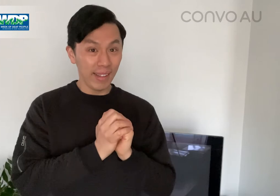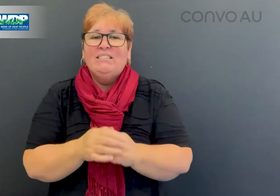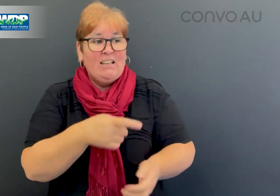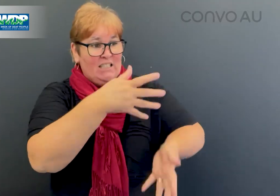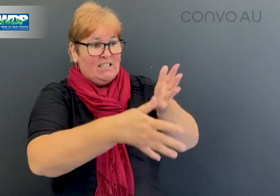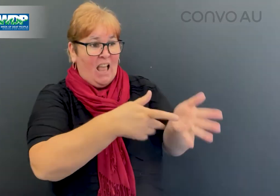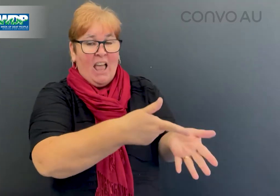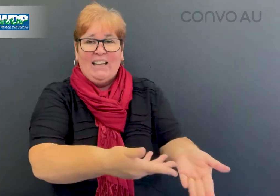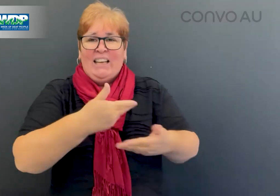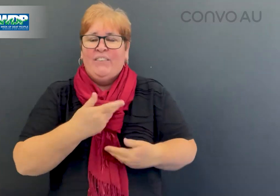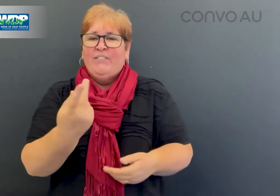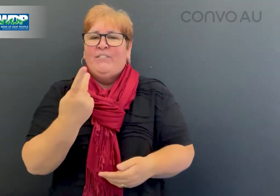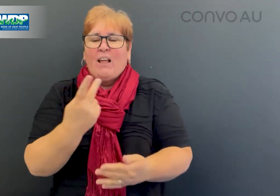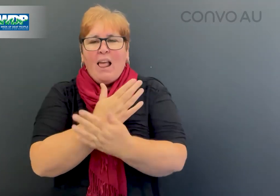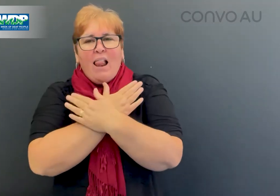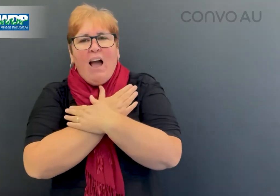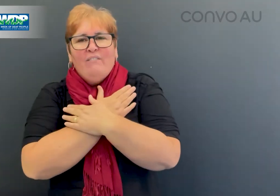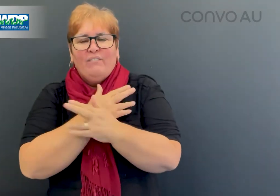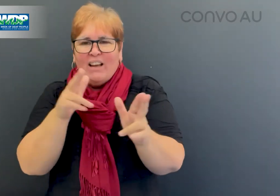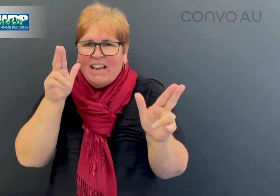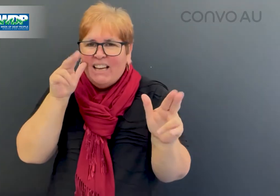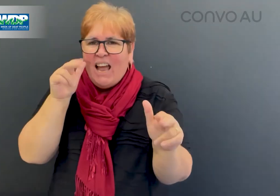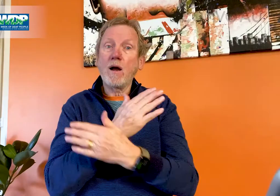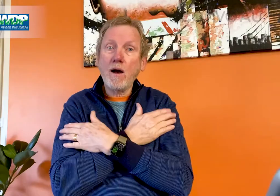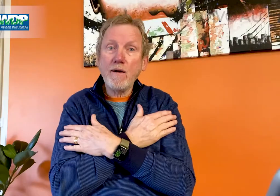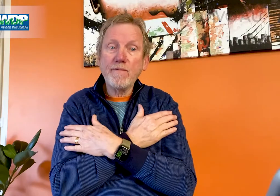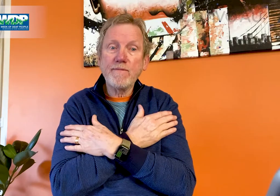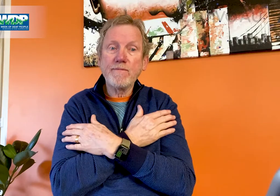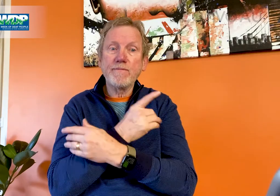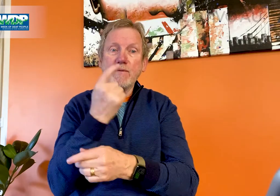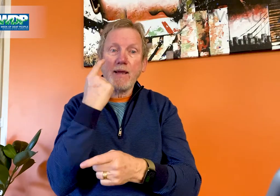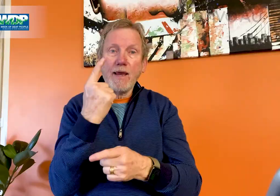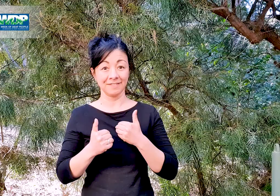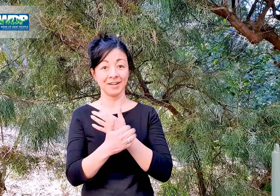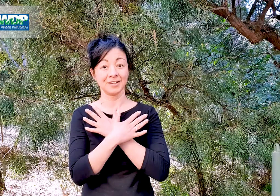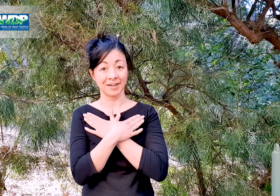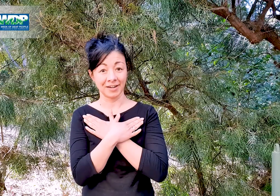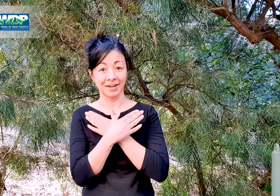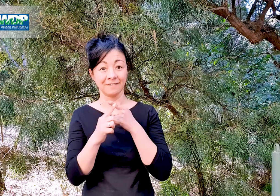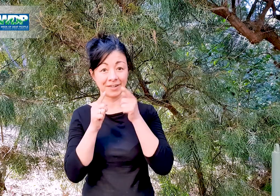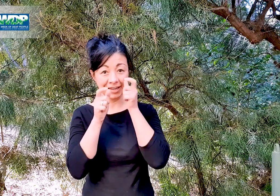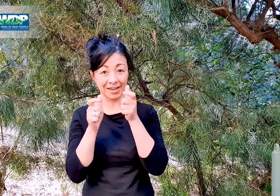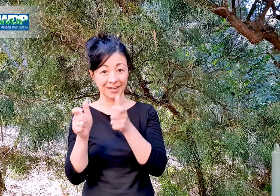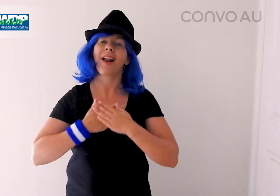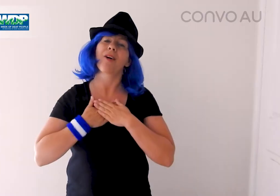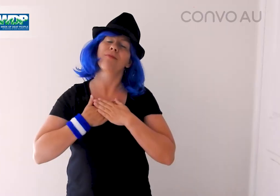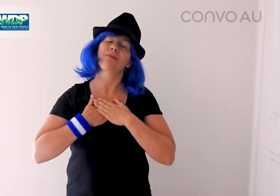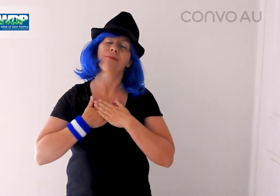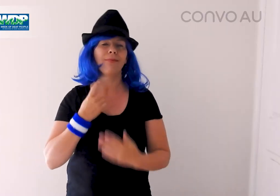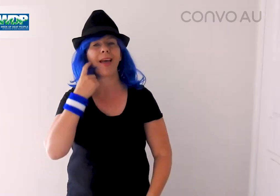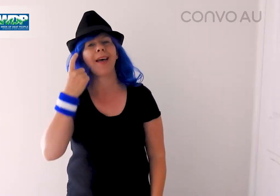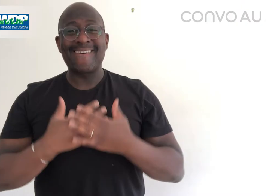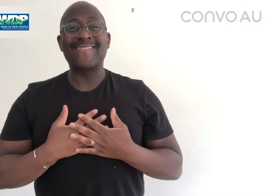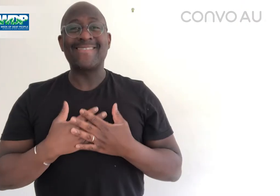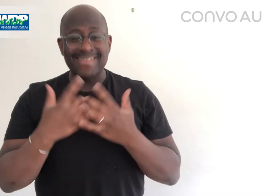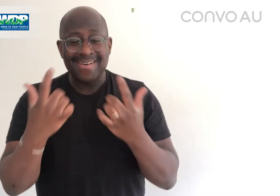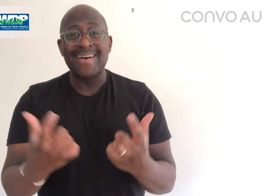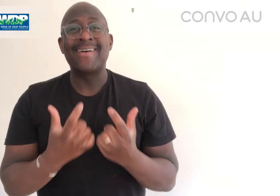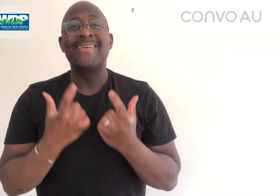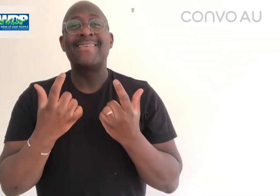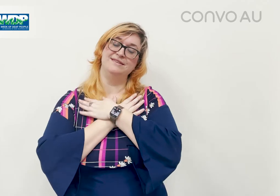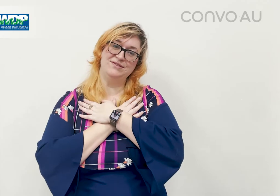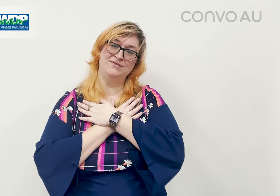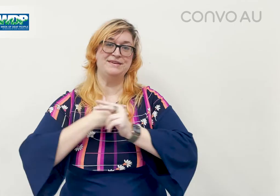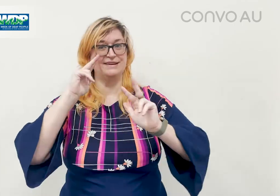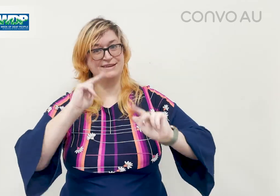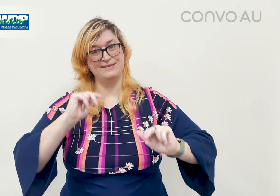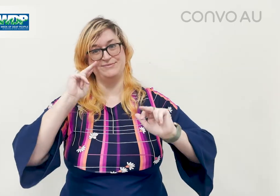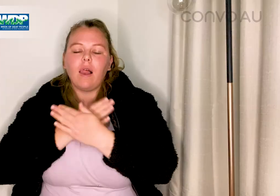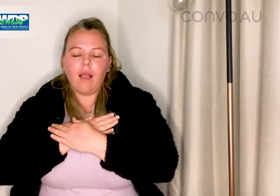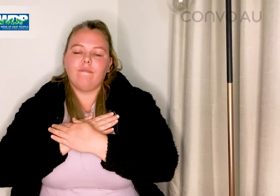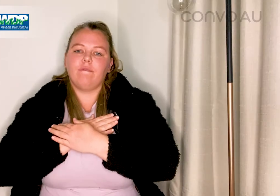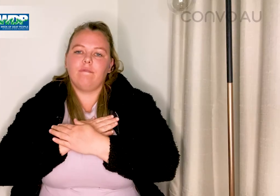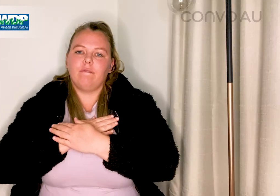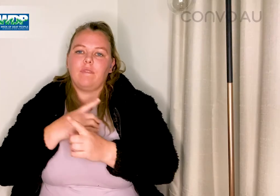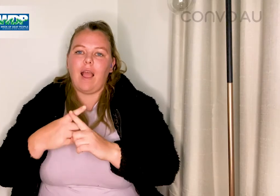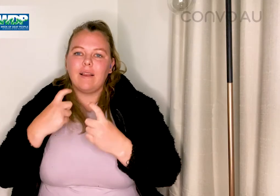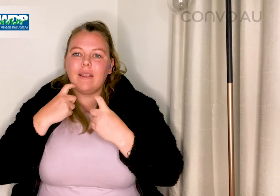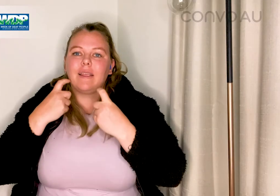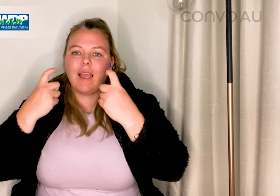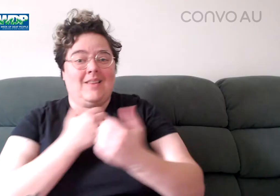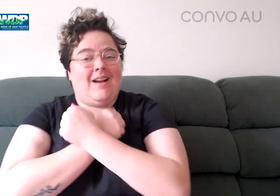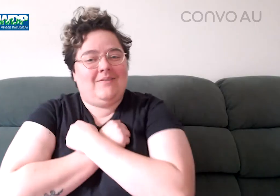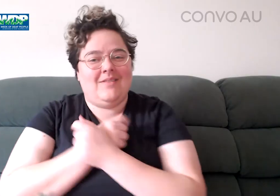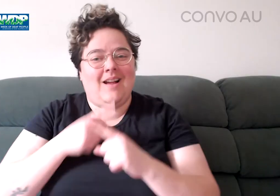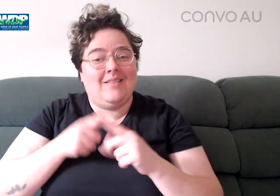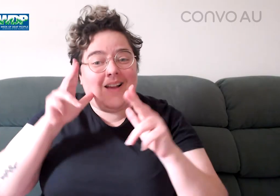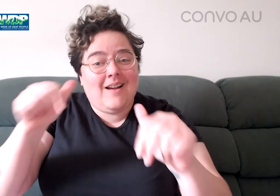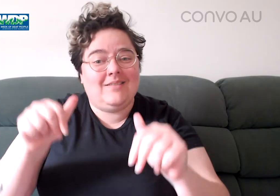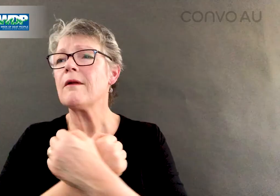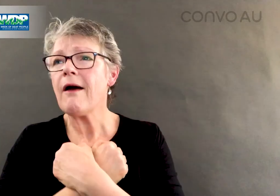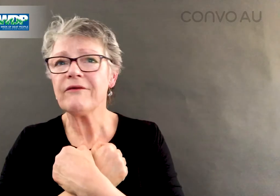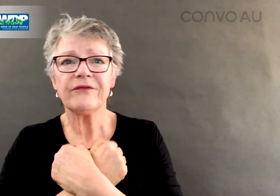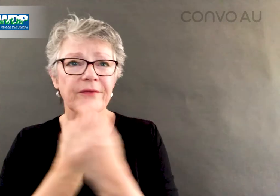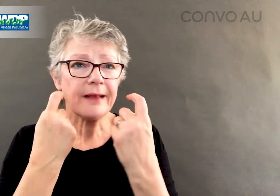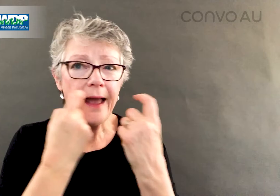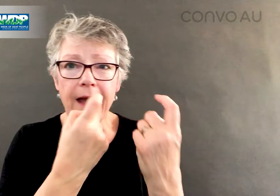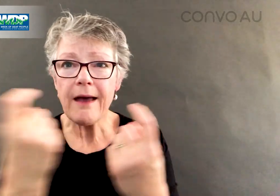To sign gives us love and care.